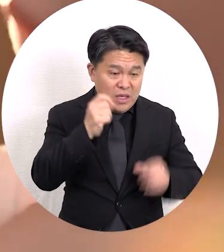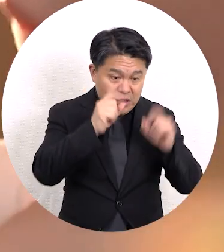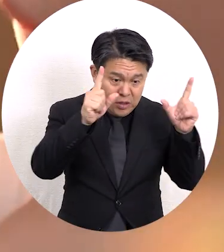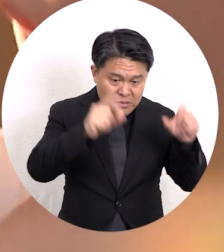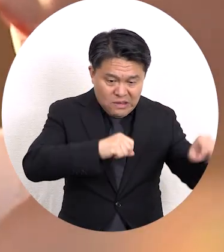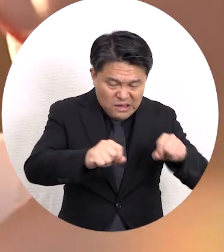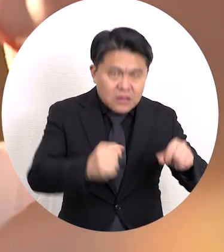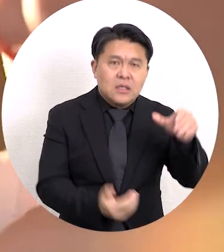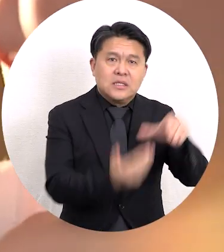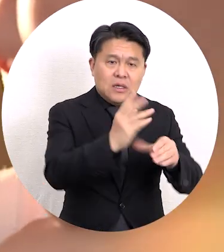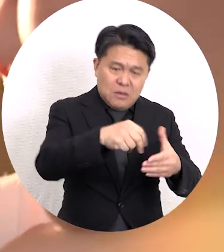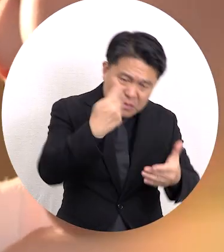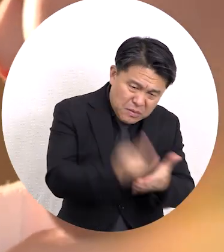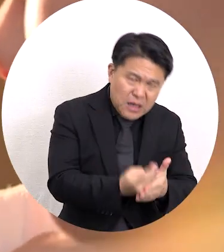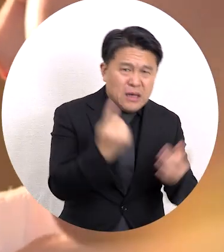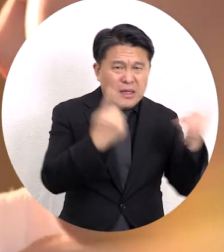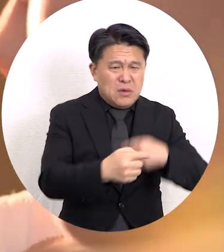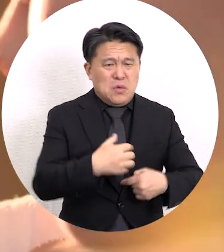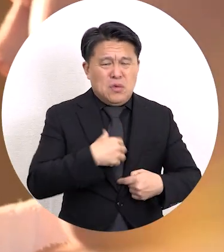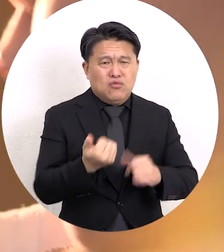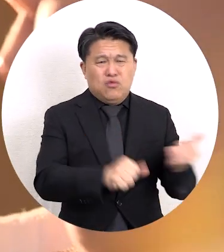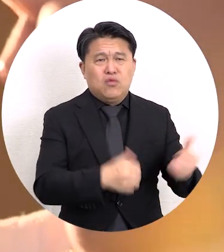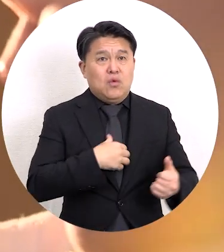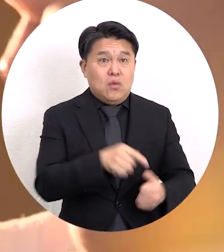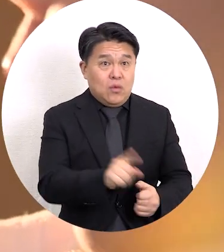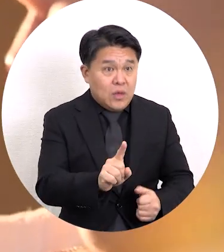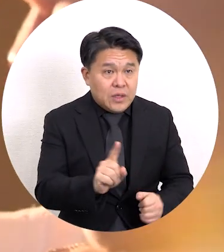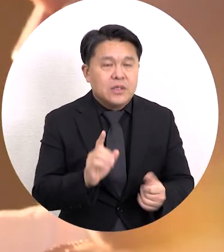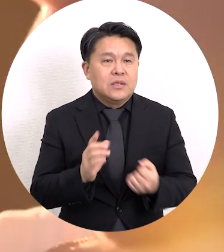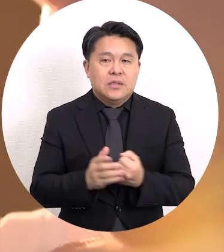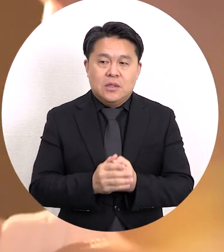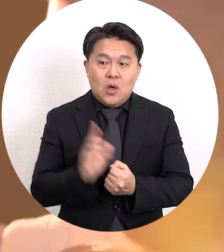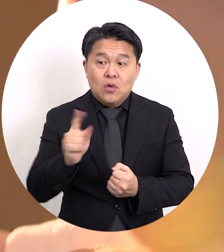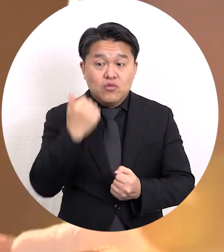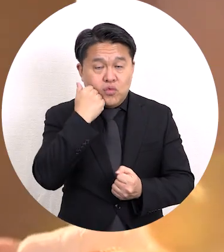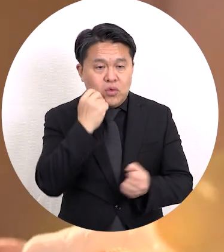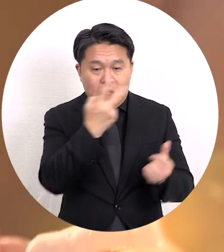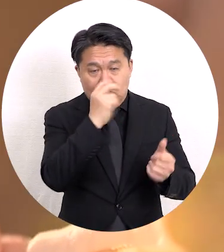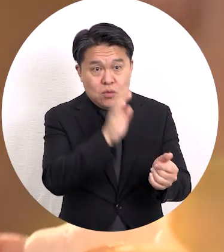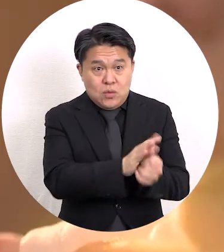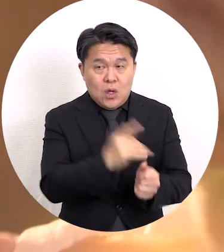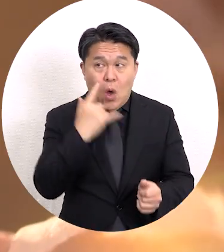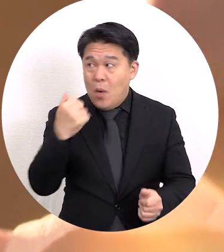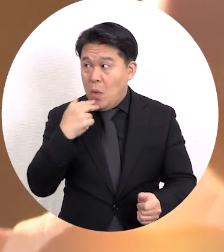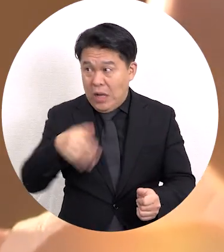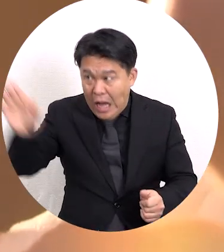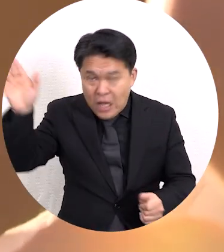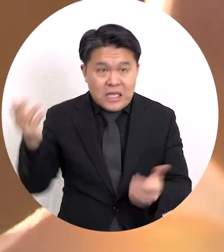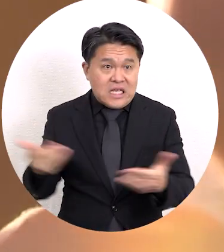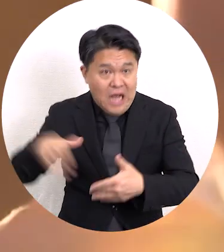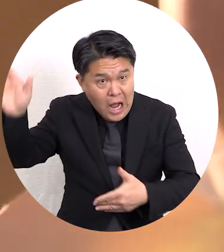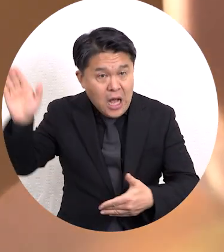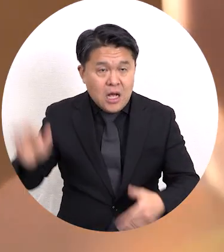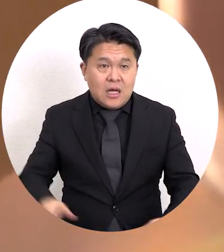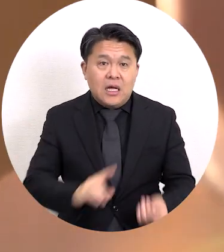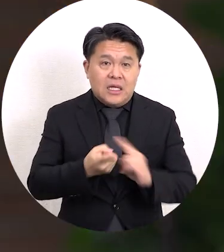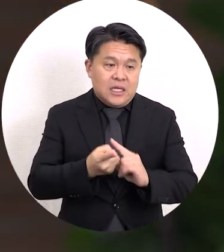falling, getting hurt, or worse. If someone else could lull the baby to sleep it freed the mother to attend to other tasks.